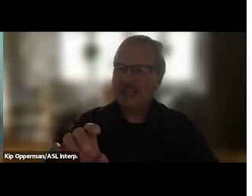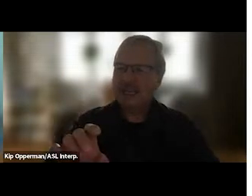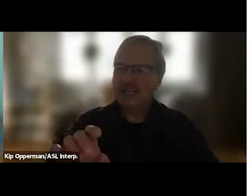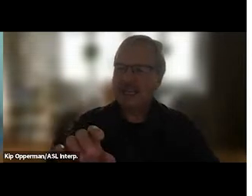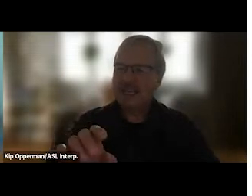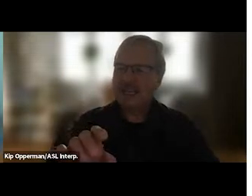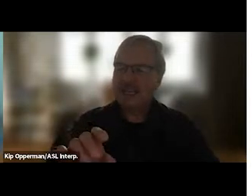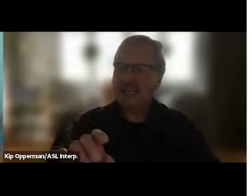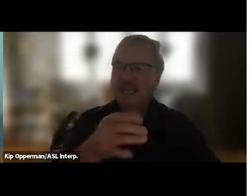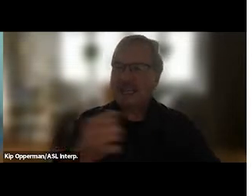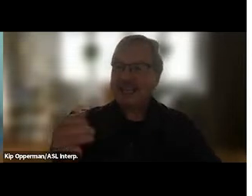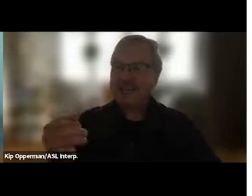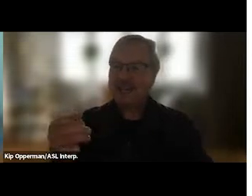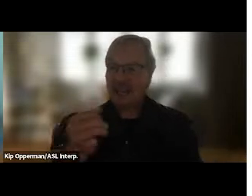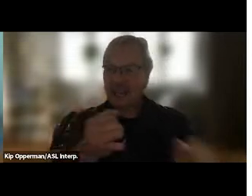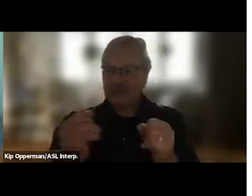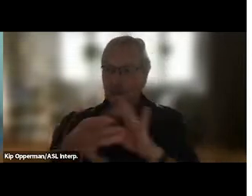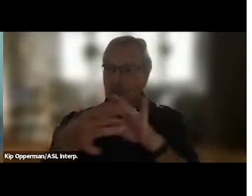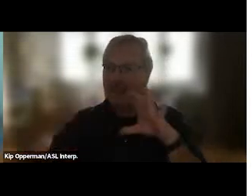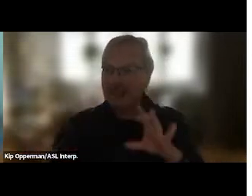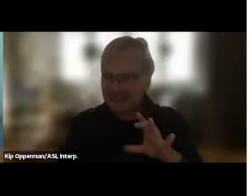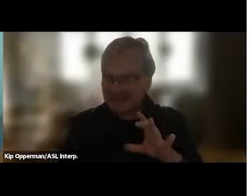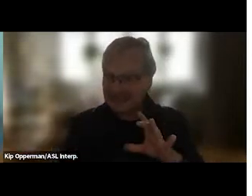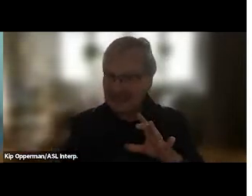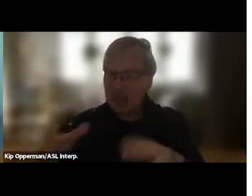who were released on an MAT.